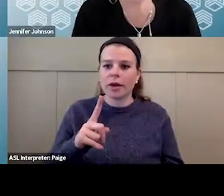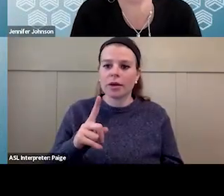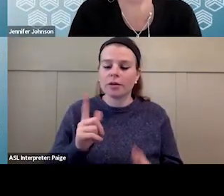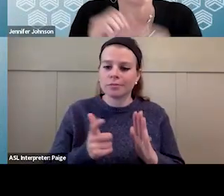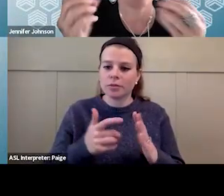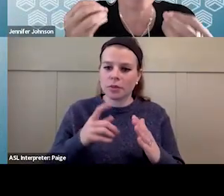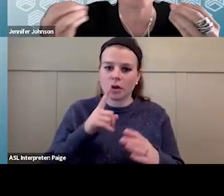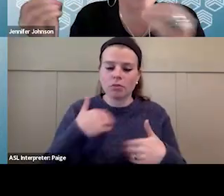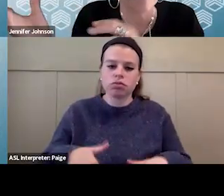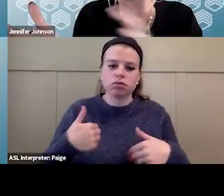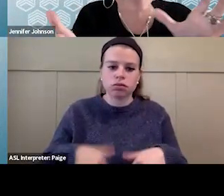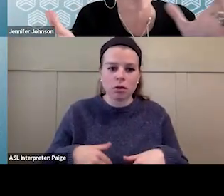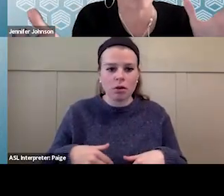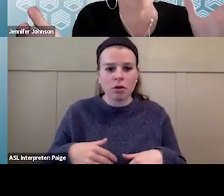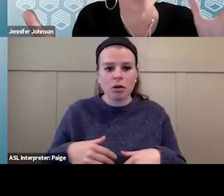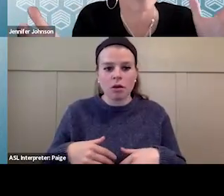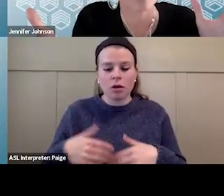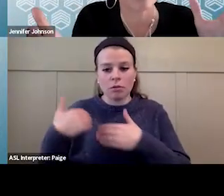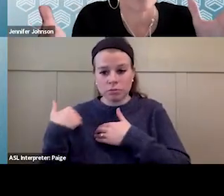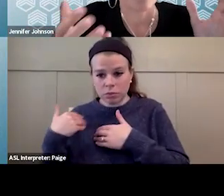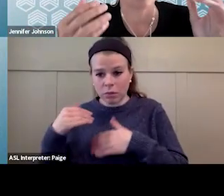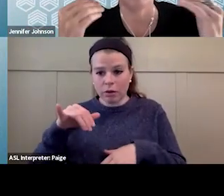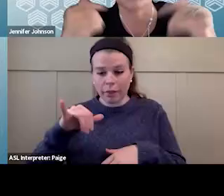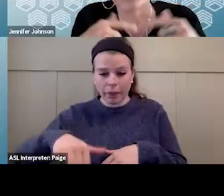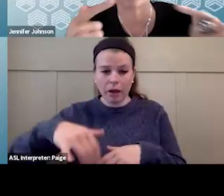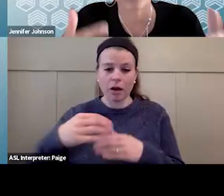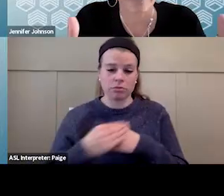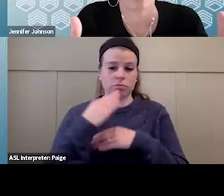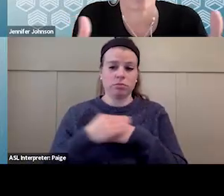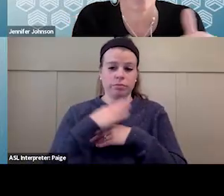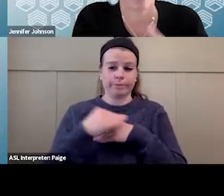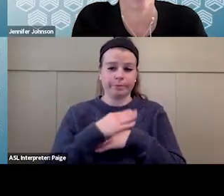a toll on us that that's the- Mm-hmm … that's the end product, and people can relate to that.